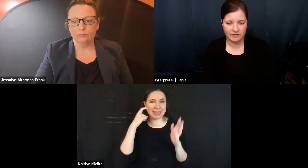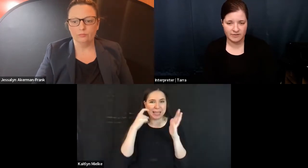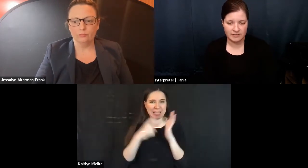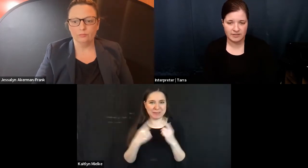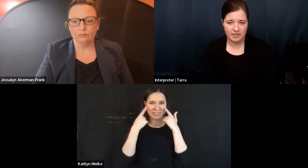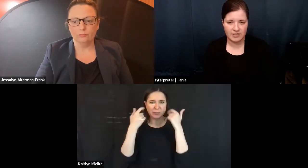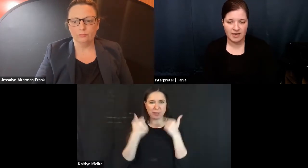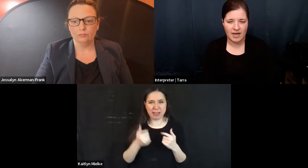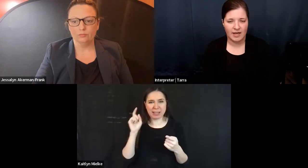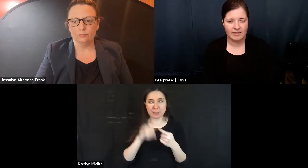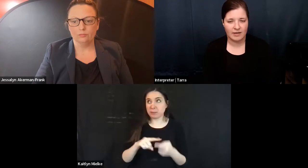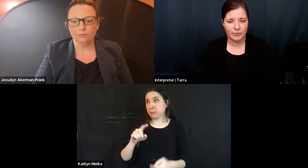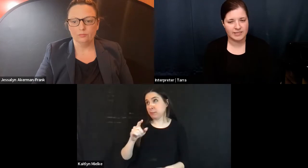I'm Kaitlyn.